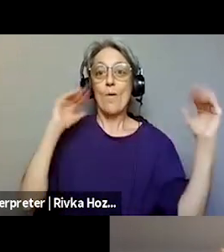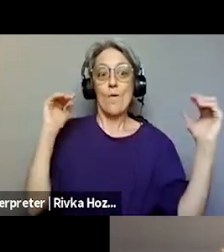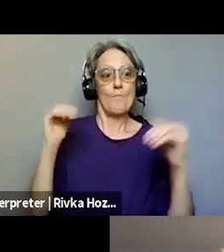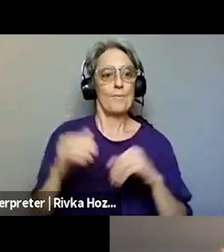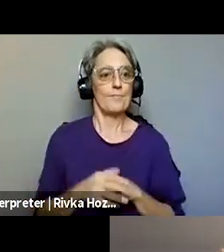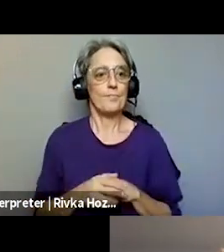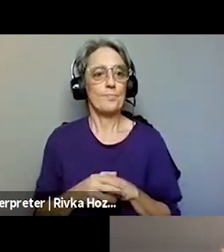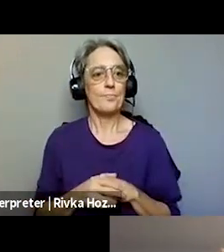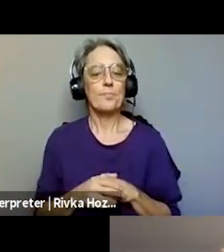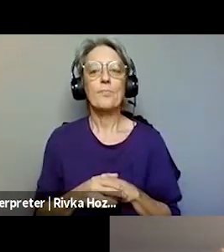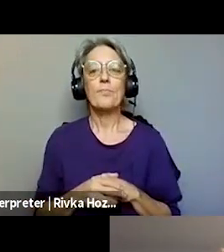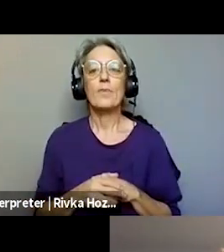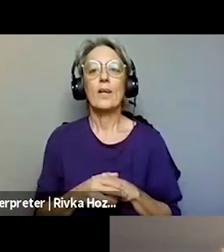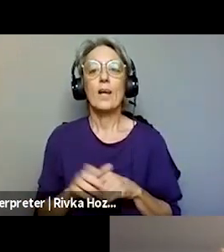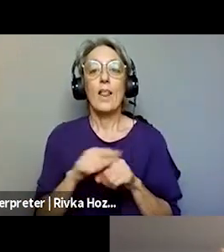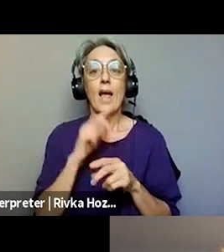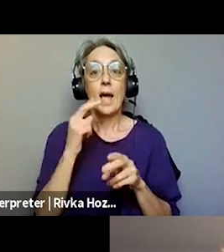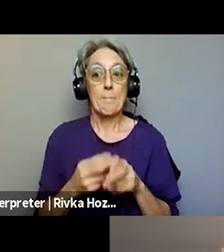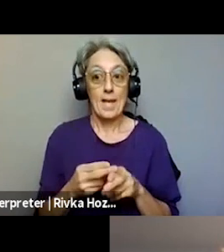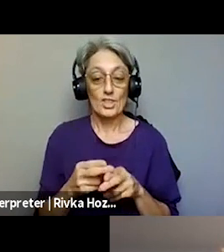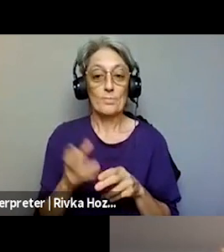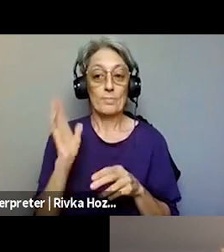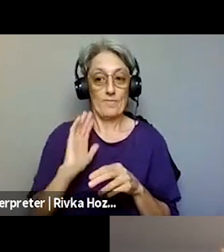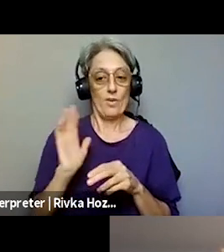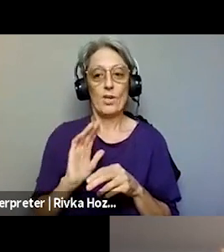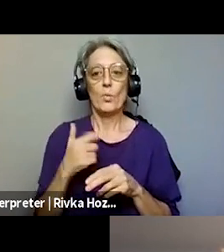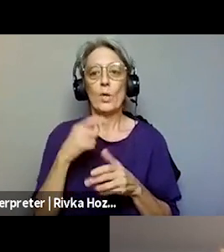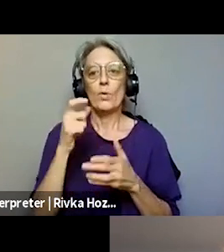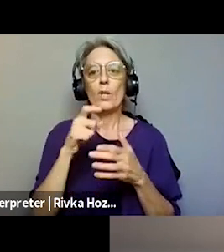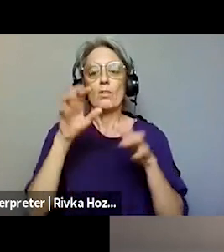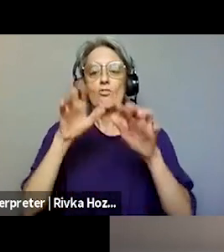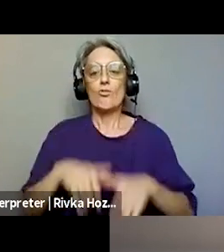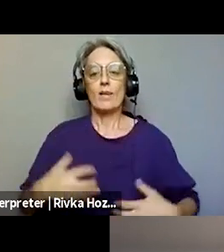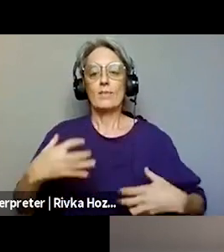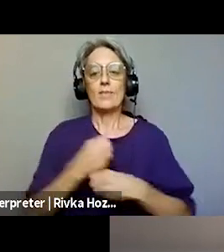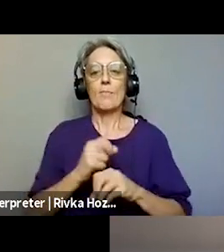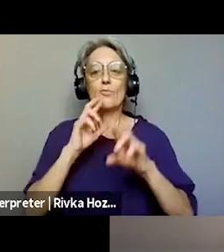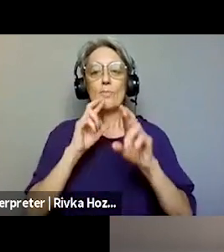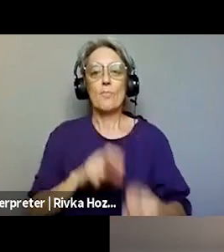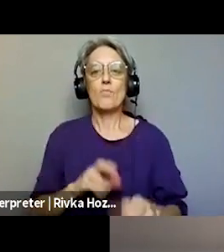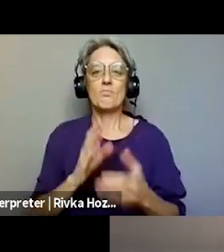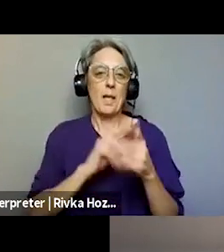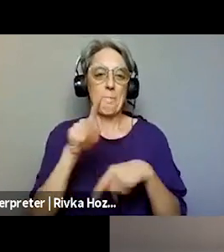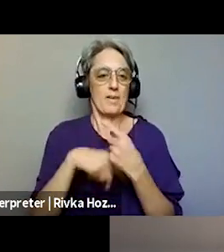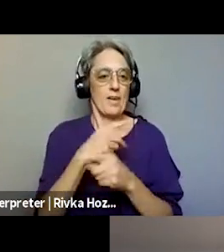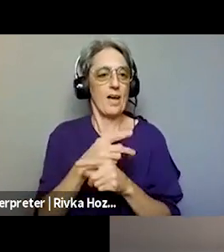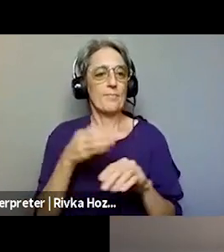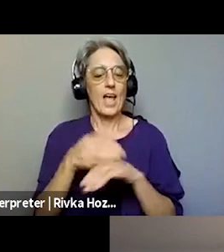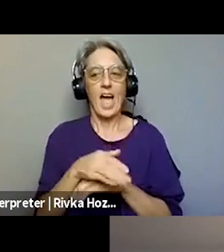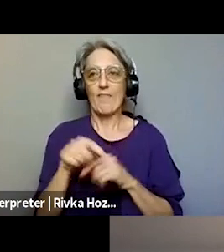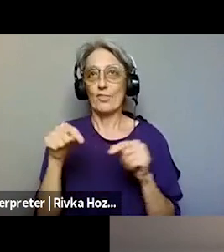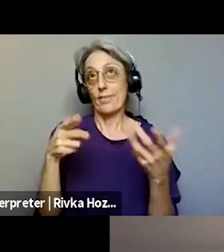As I mentioned, we will be writing a summary report of some sort following this workshop